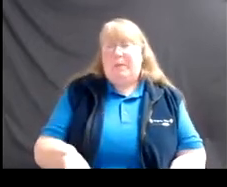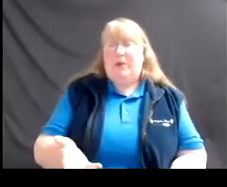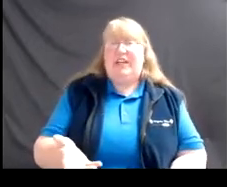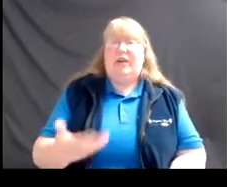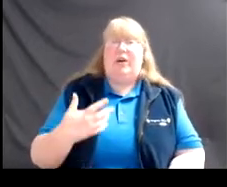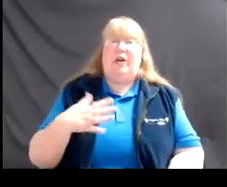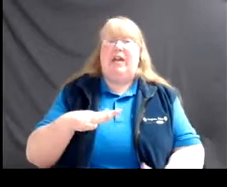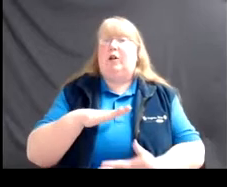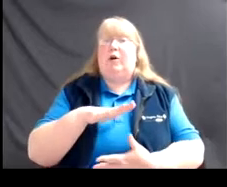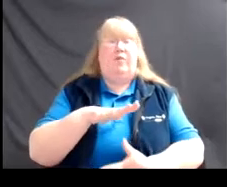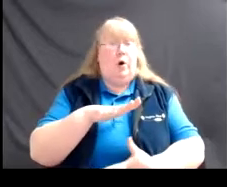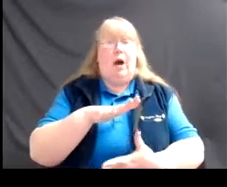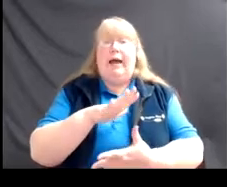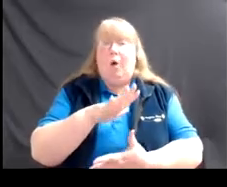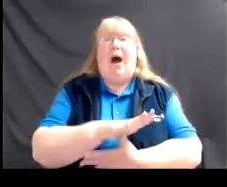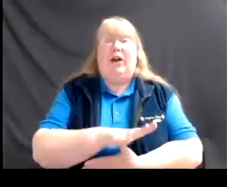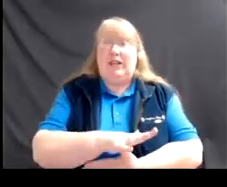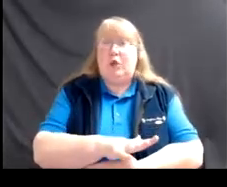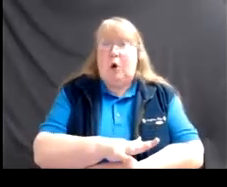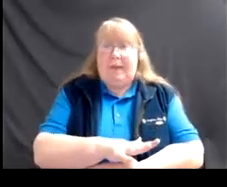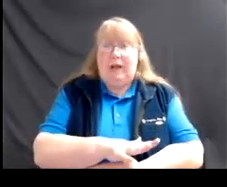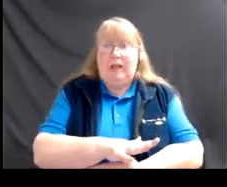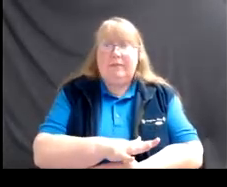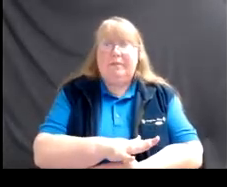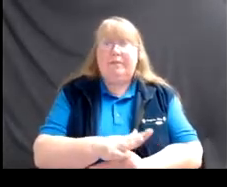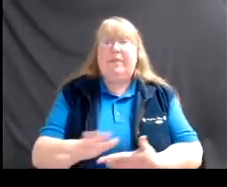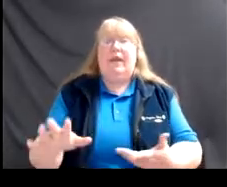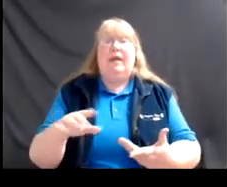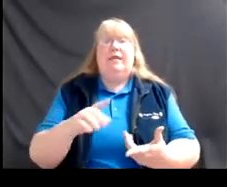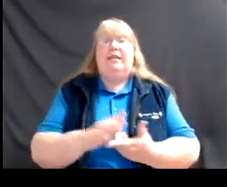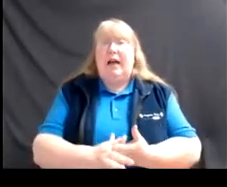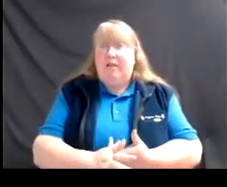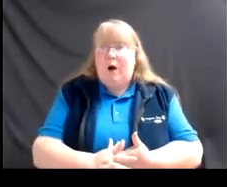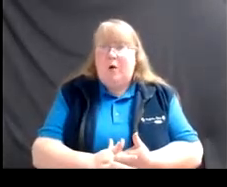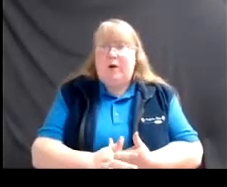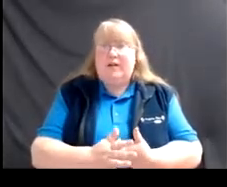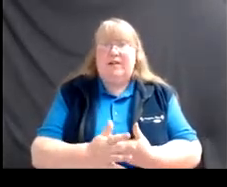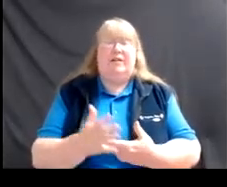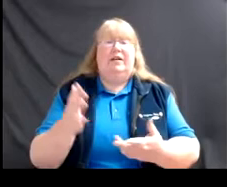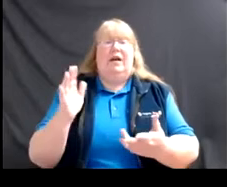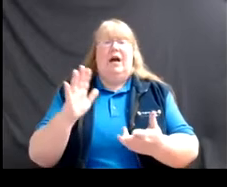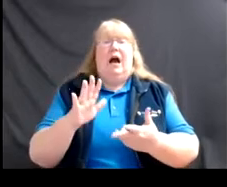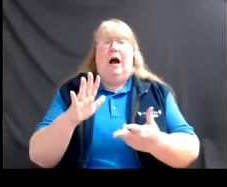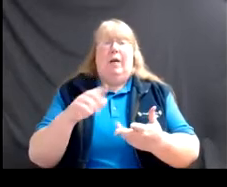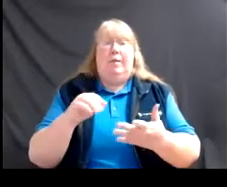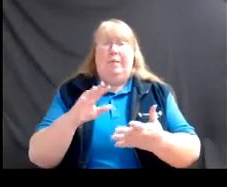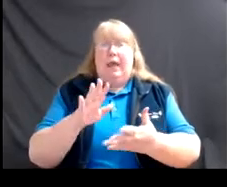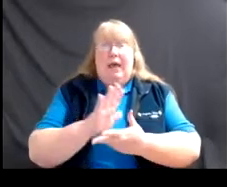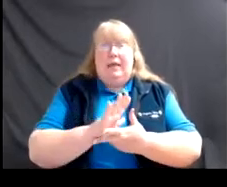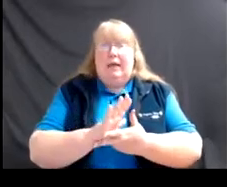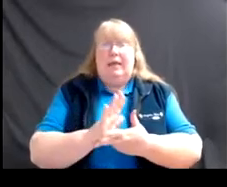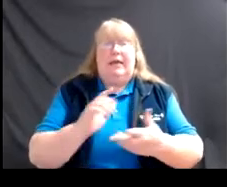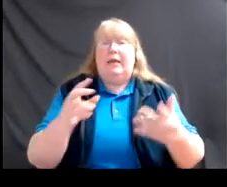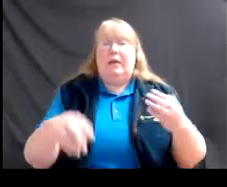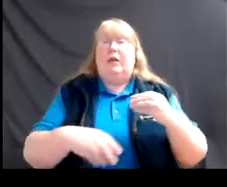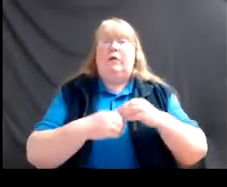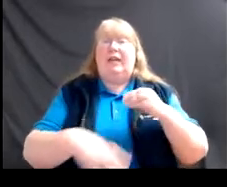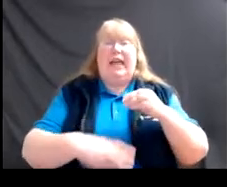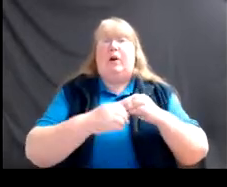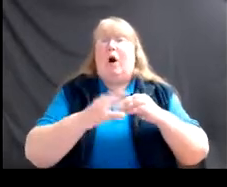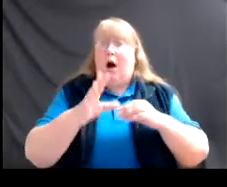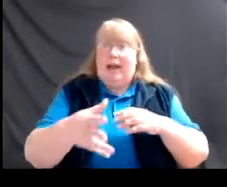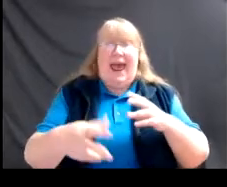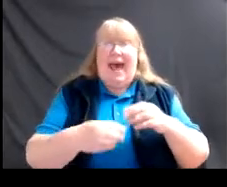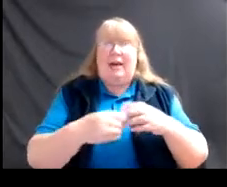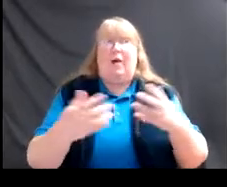particular can alert for a wireless doorbell, the telephone, it can -- you can later on add other